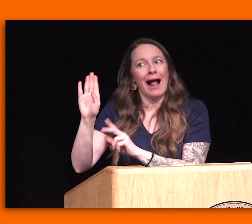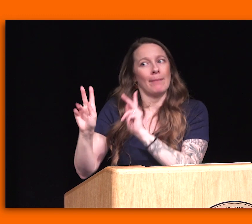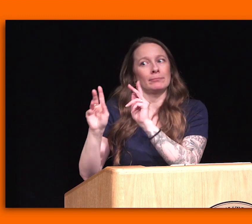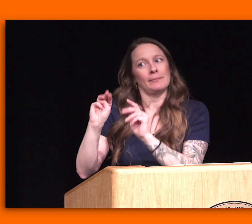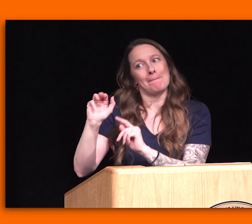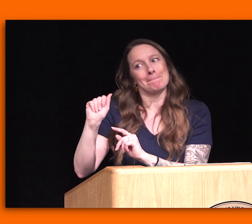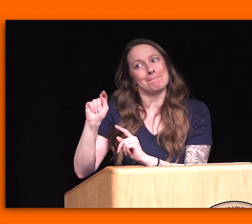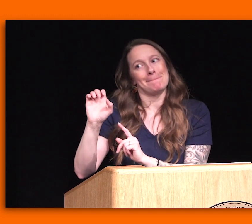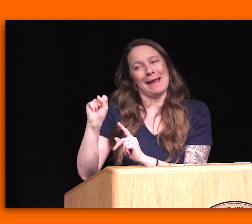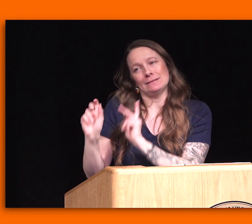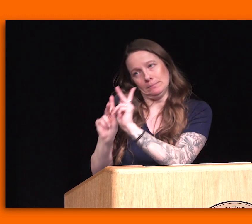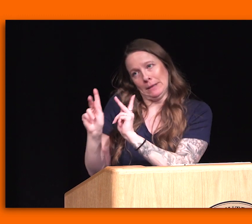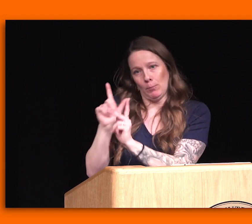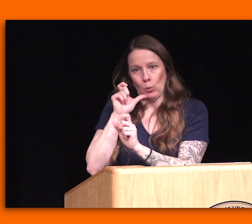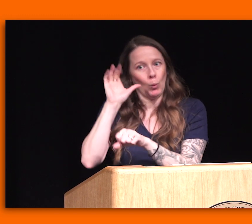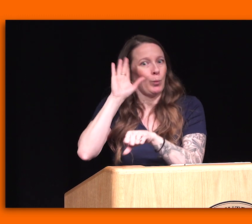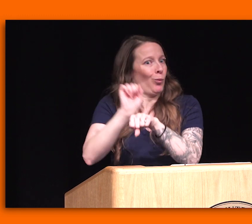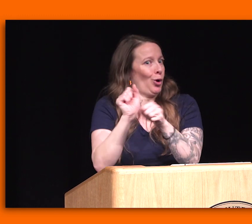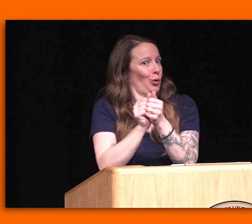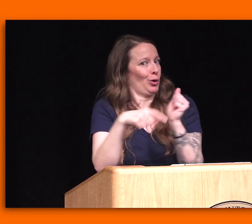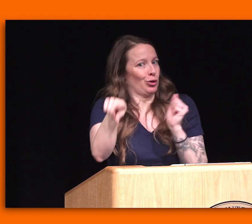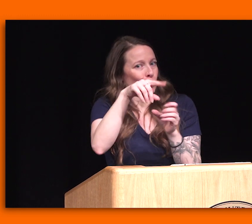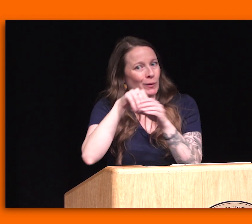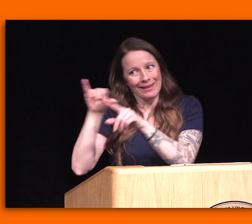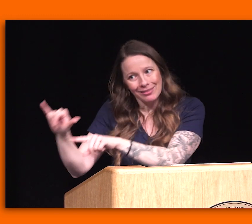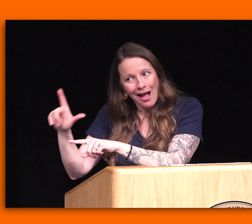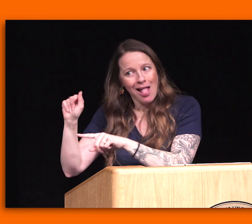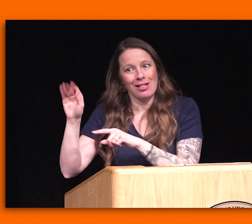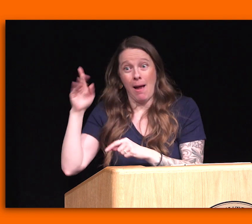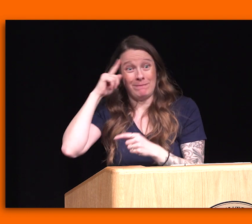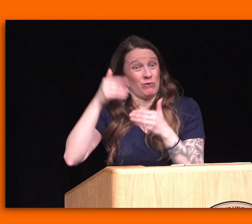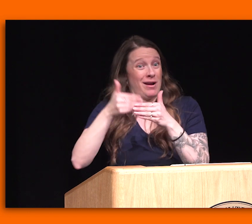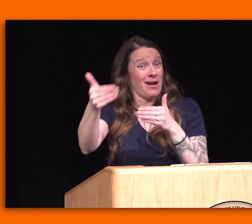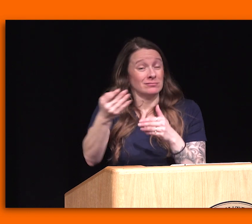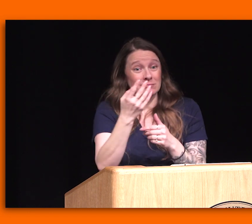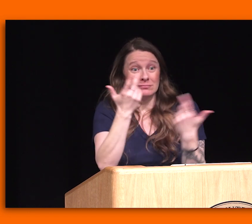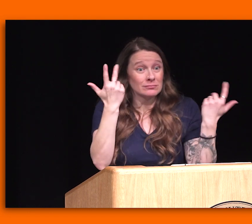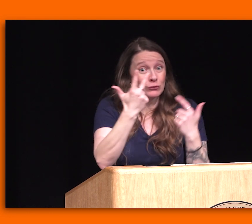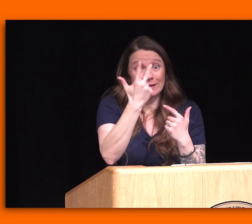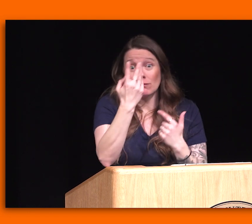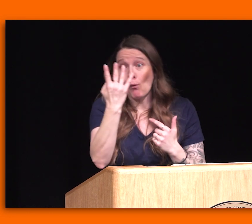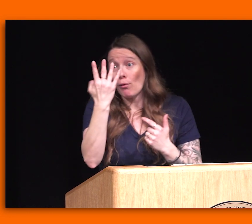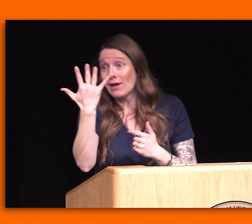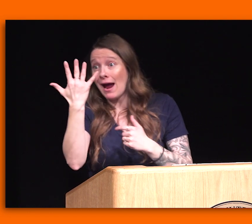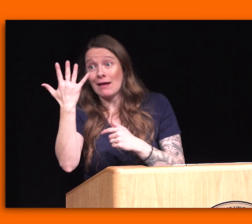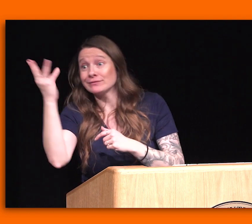in the labs, and you also want to see the other people working with you in the lab, and how well you get along with all of them.